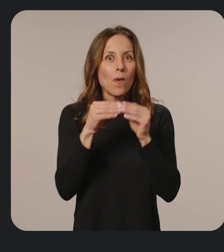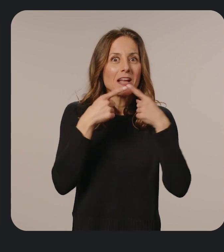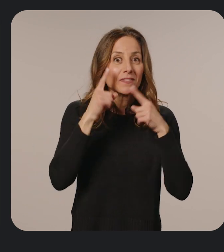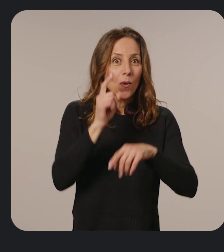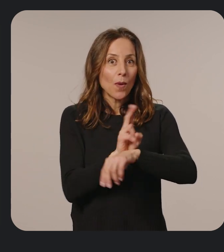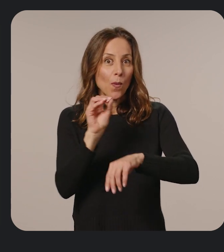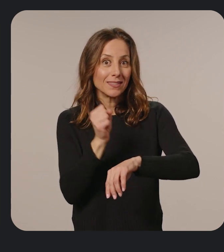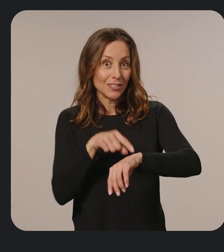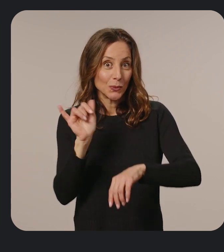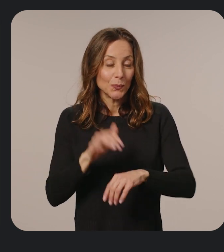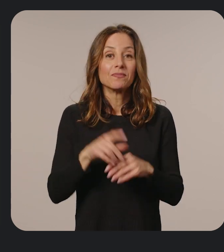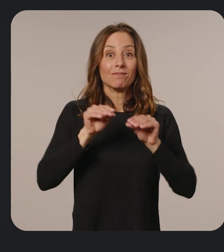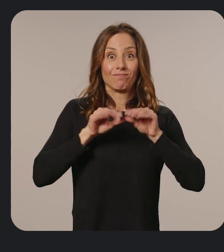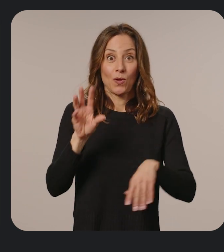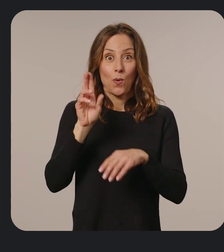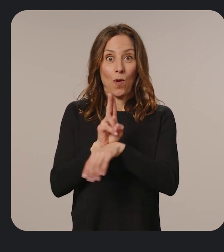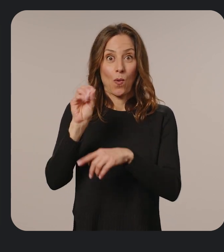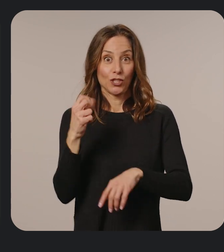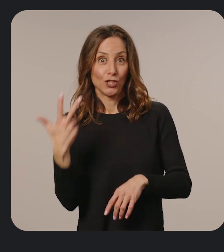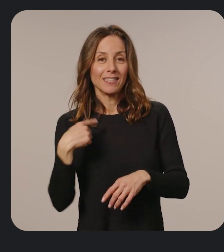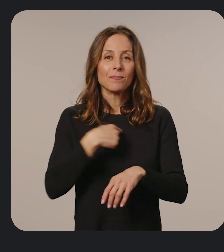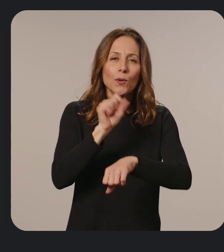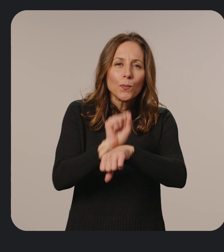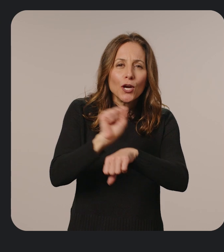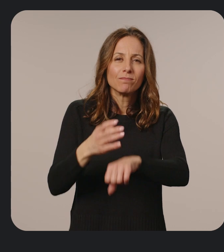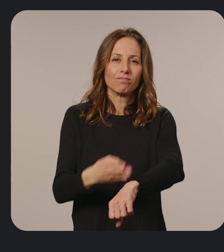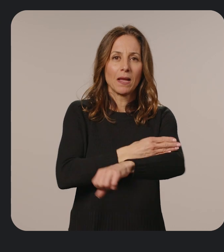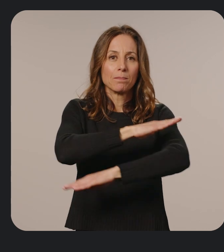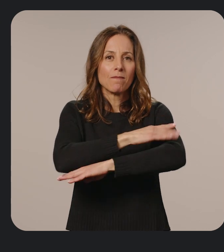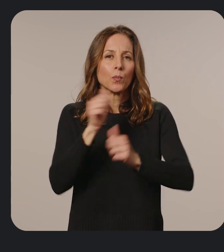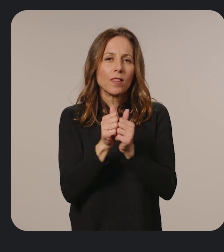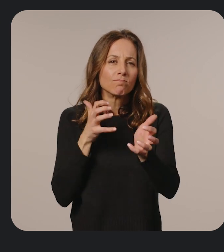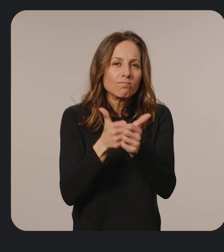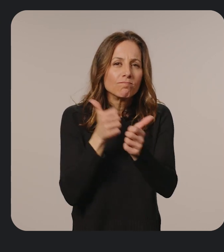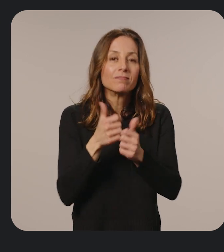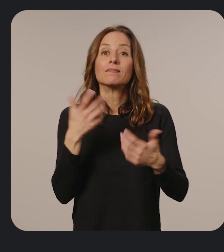Since the launch of Wear OS 3, we've been working to improve the platform with consistent updates, resulting in better battery